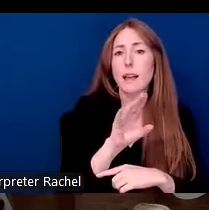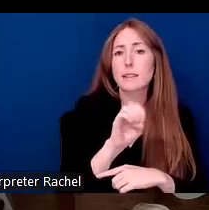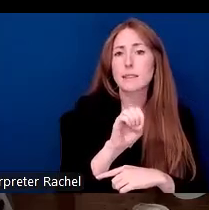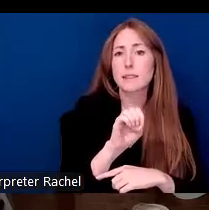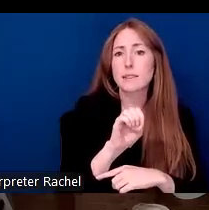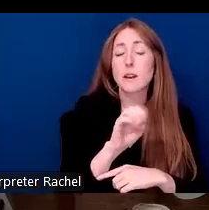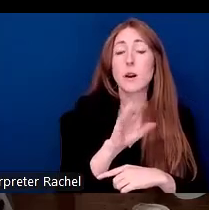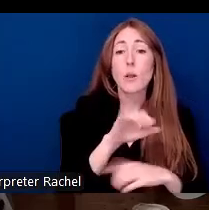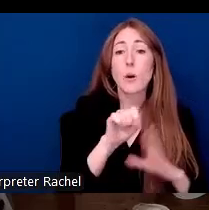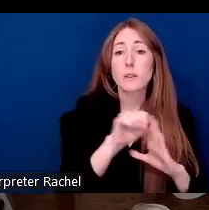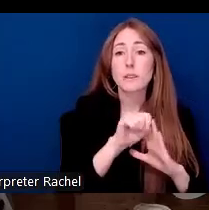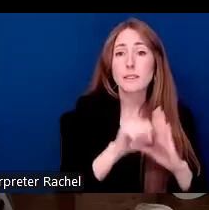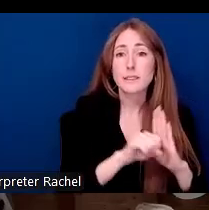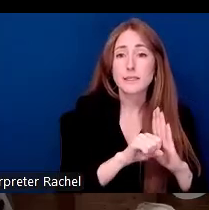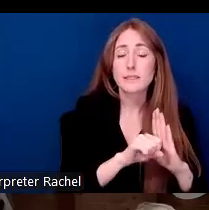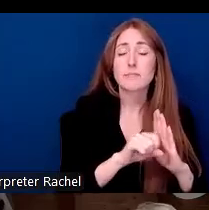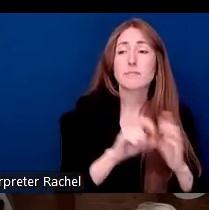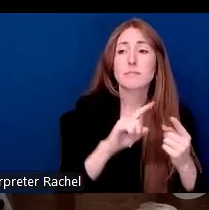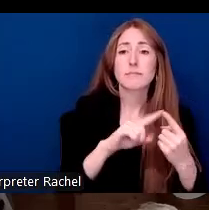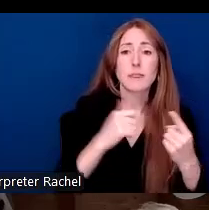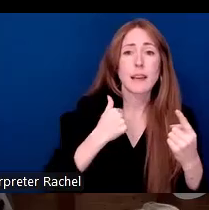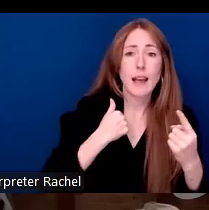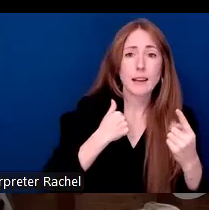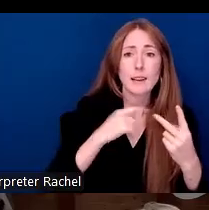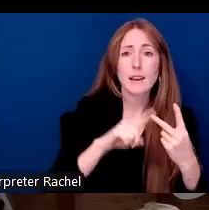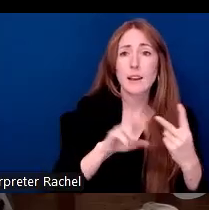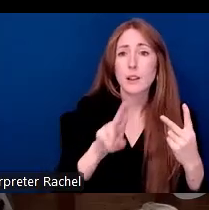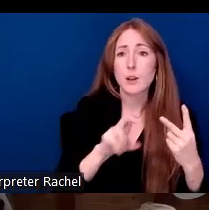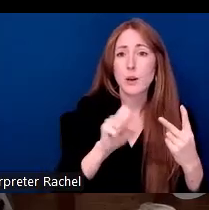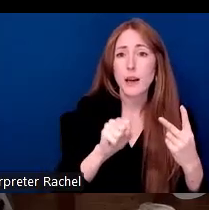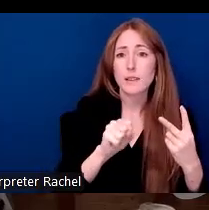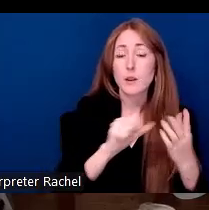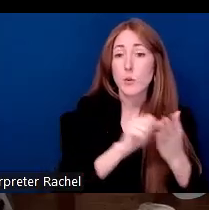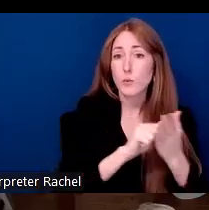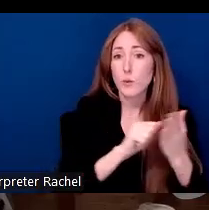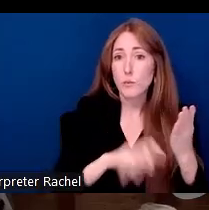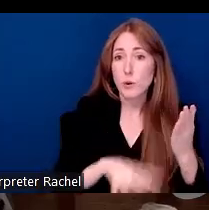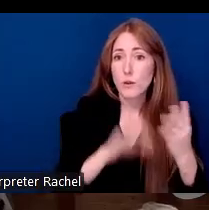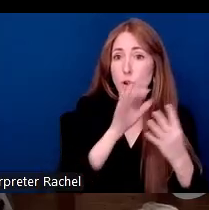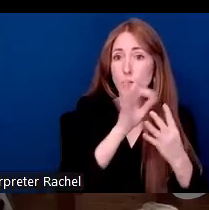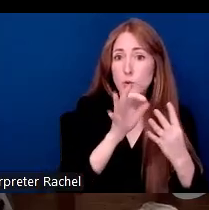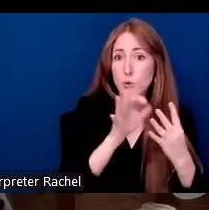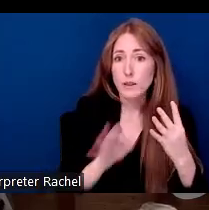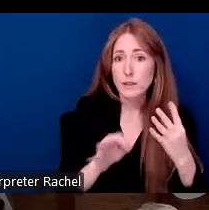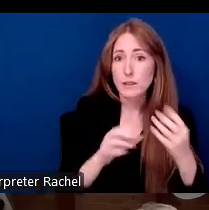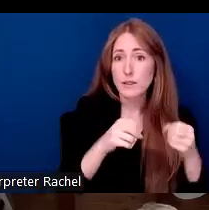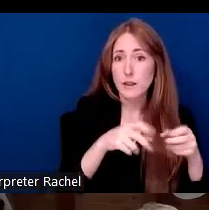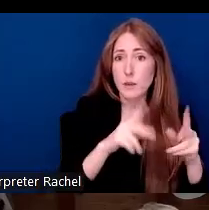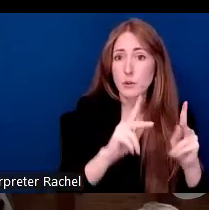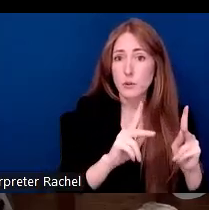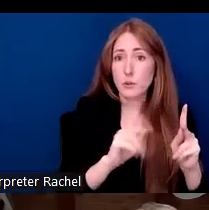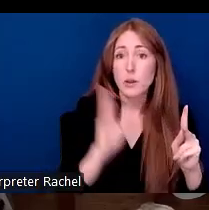and the United States, the removal of choices and life opportunities was and continues to be